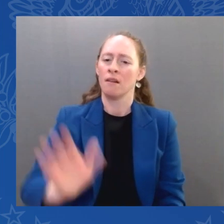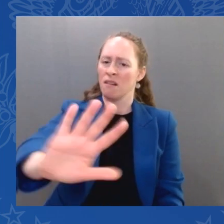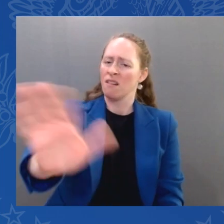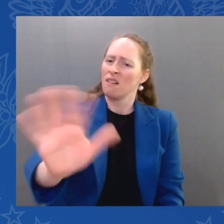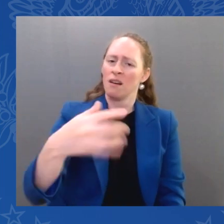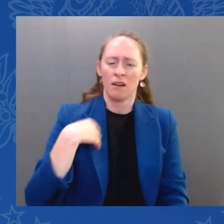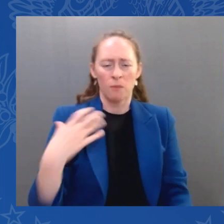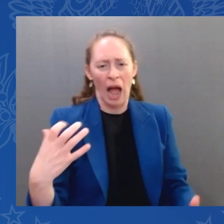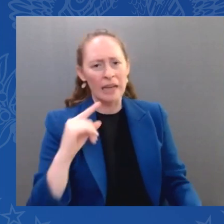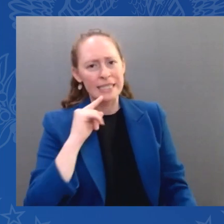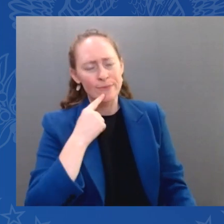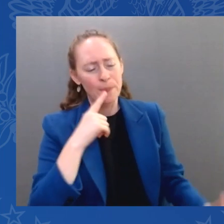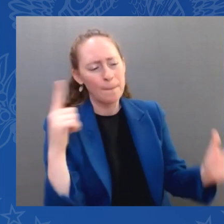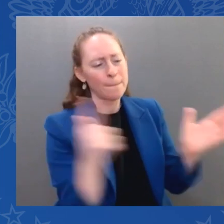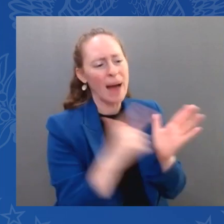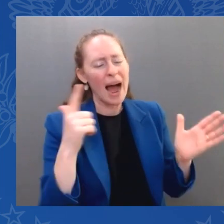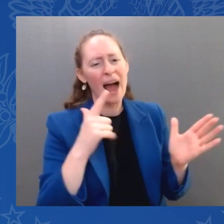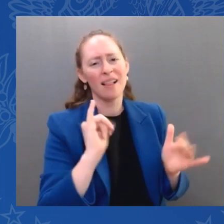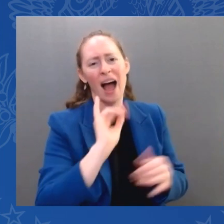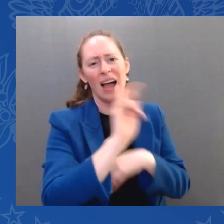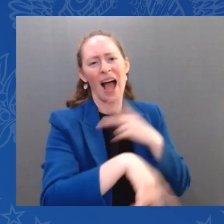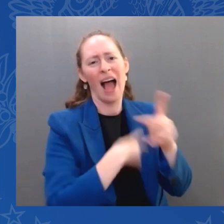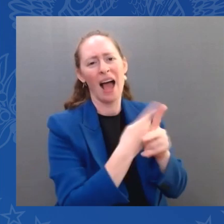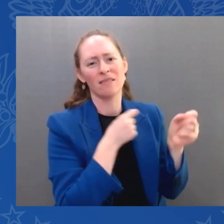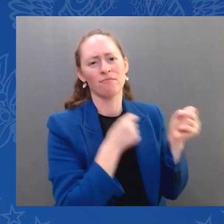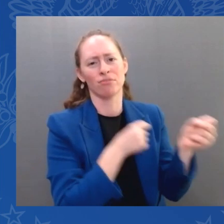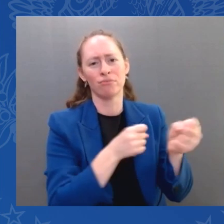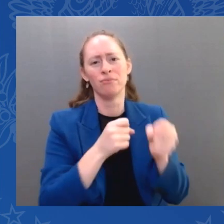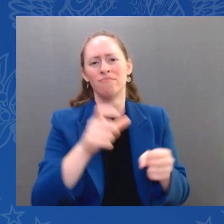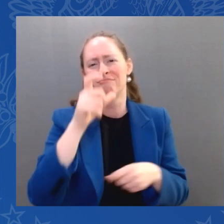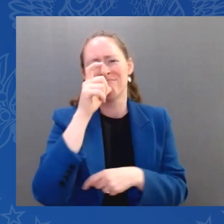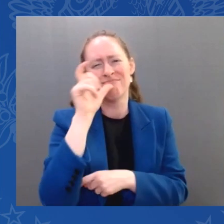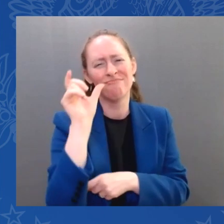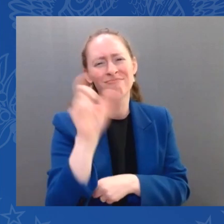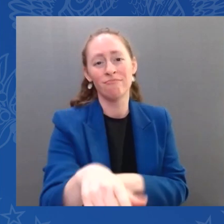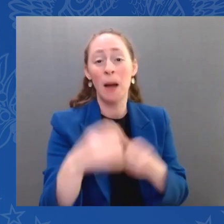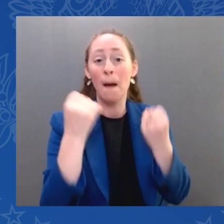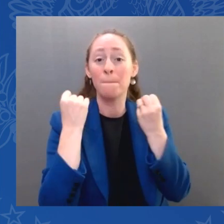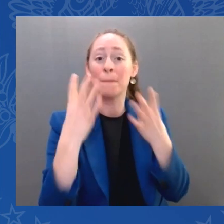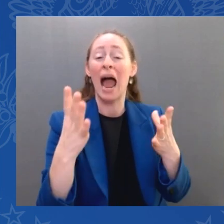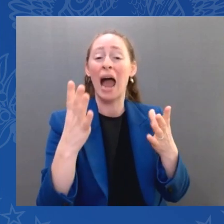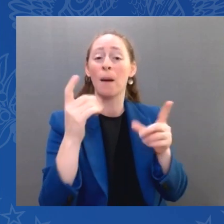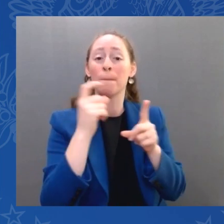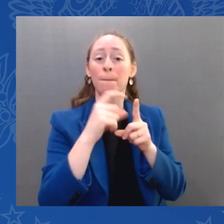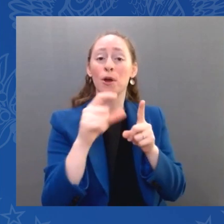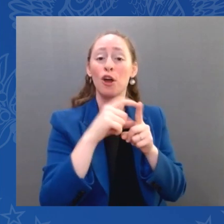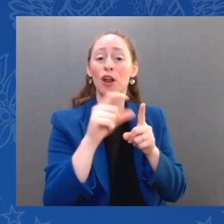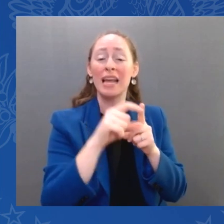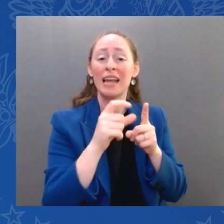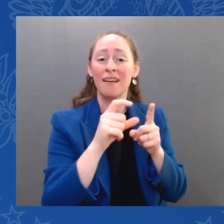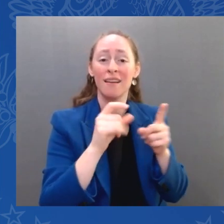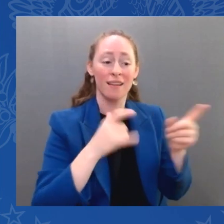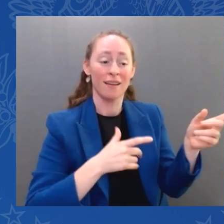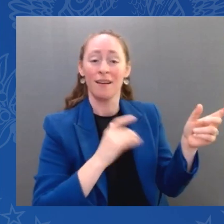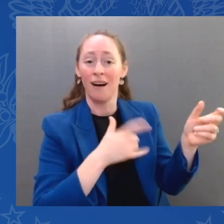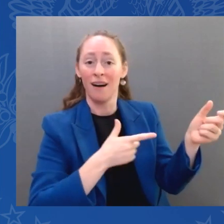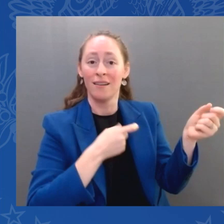and that let mass shooters fire hundreds of bullets in a matter of minutes. I'm not going to stop until we do it.